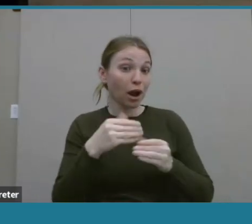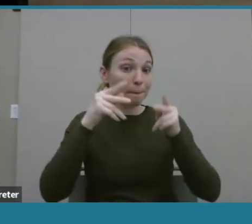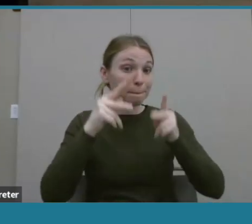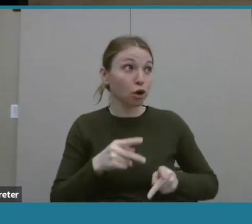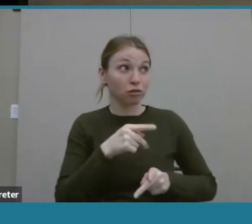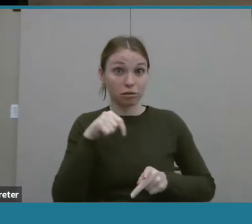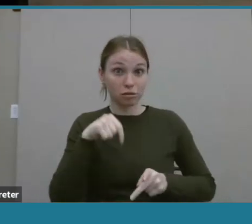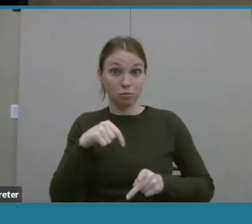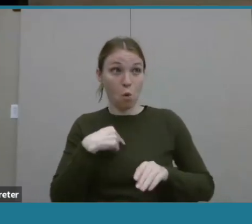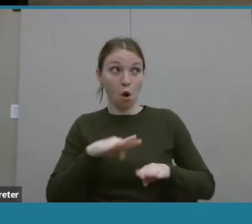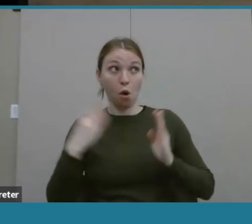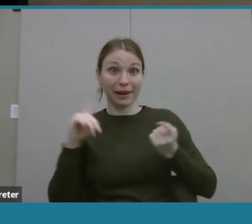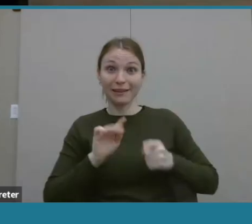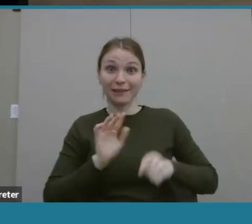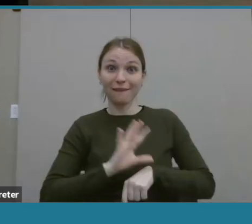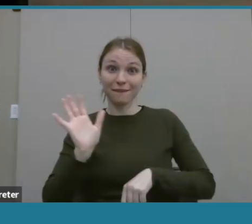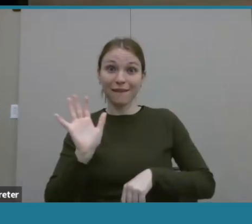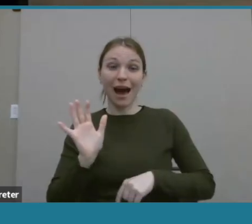But you can also come every day. We're a free zoo, remember.